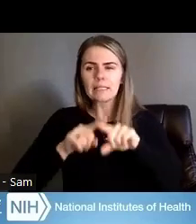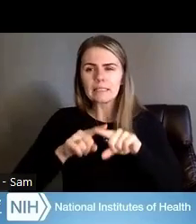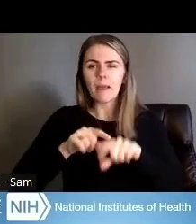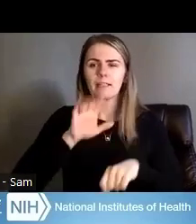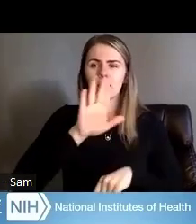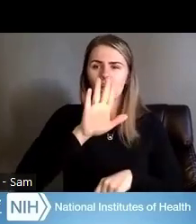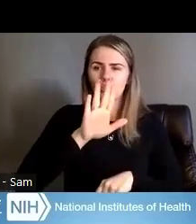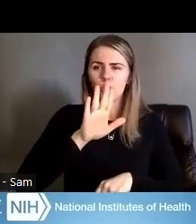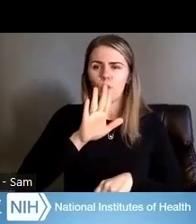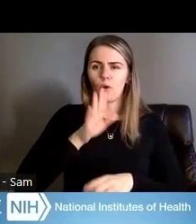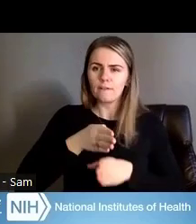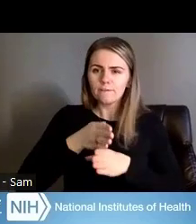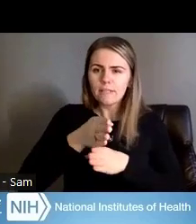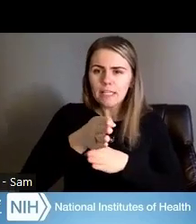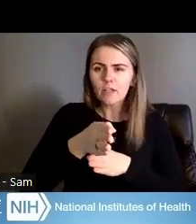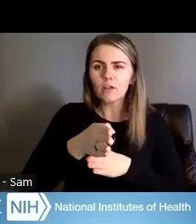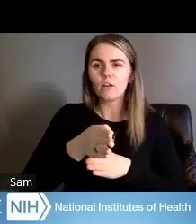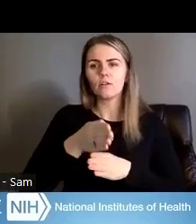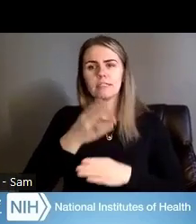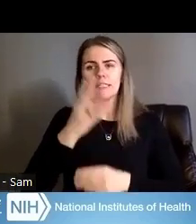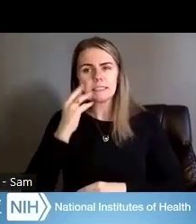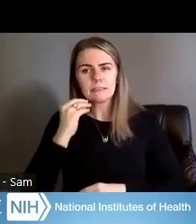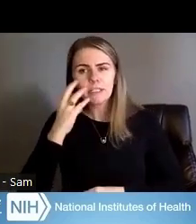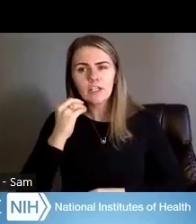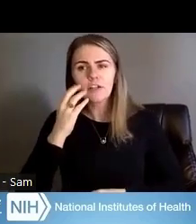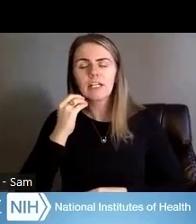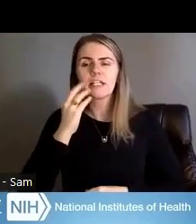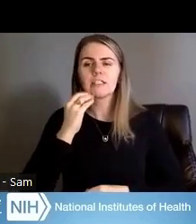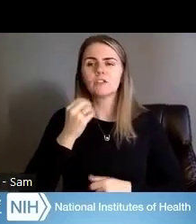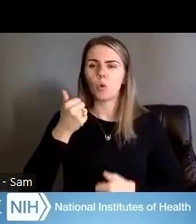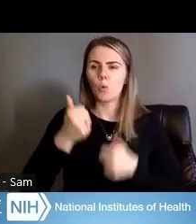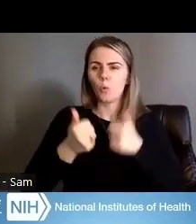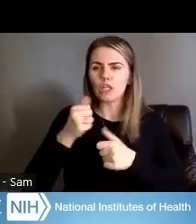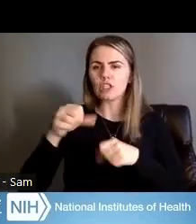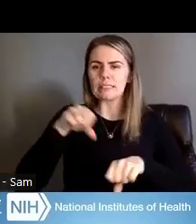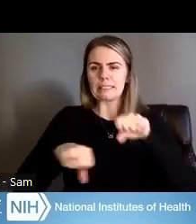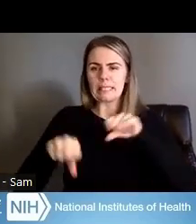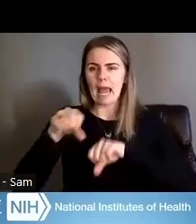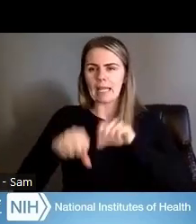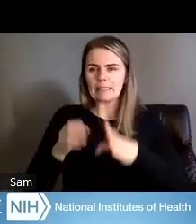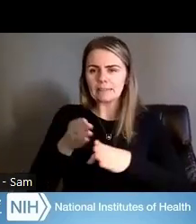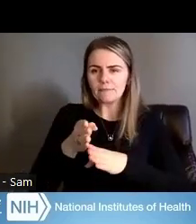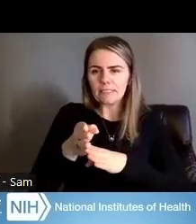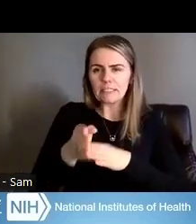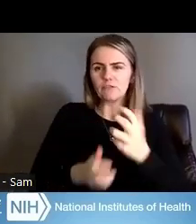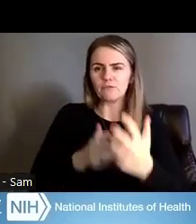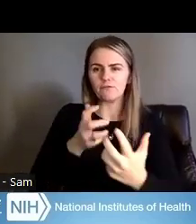and what you think the appropriate scientific fit is for you to review applications.